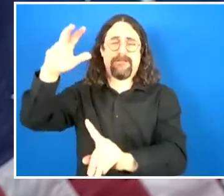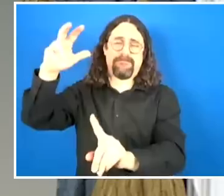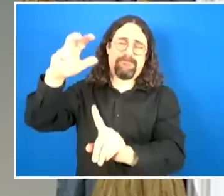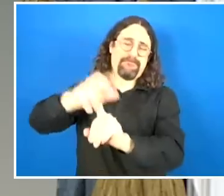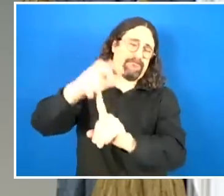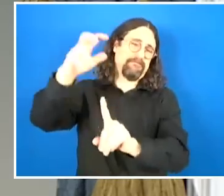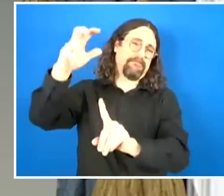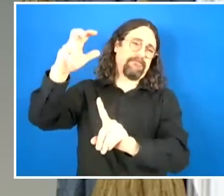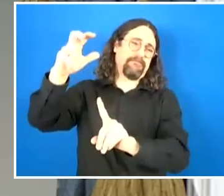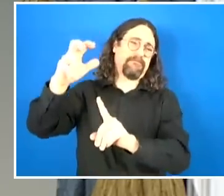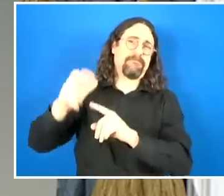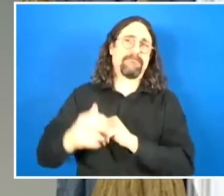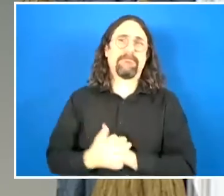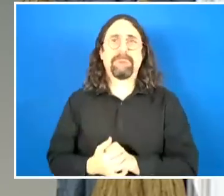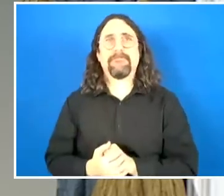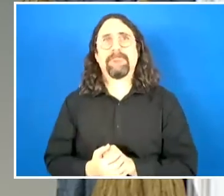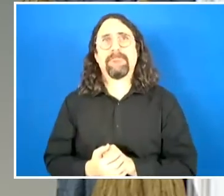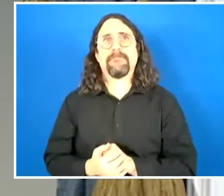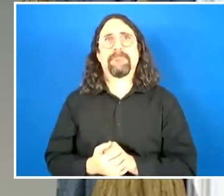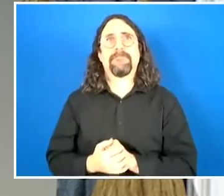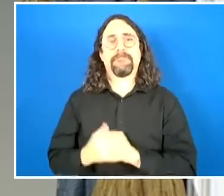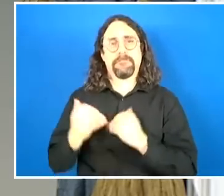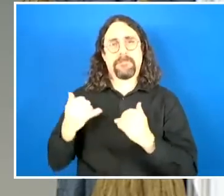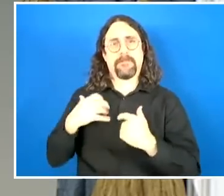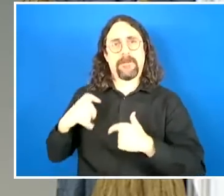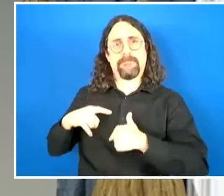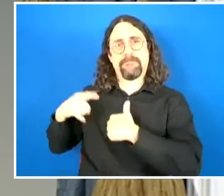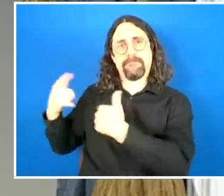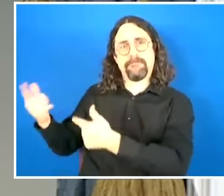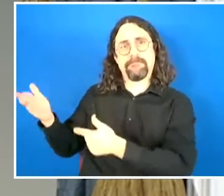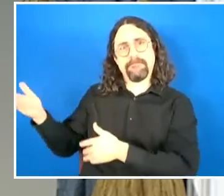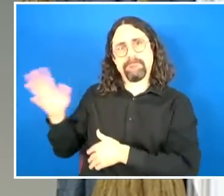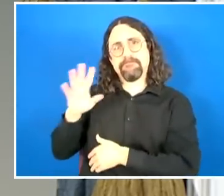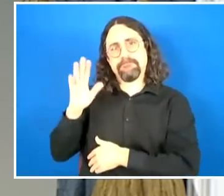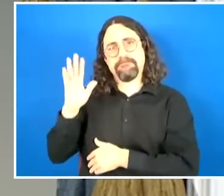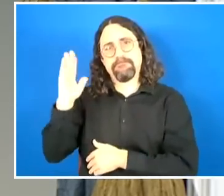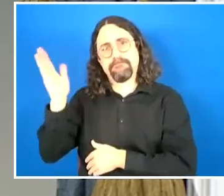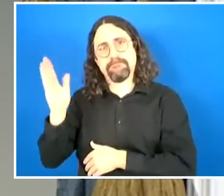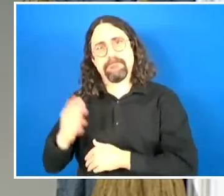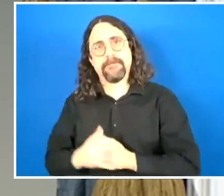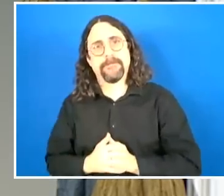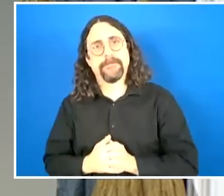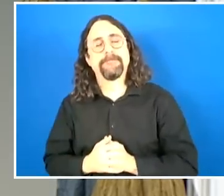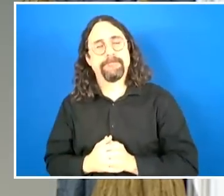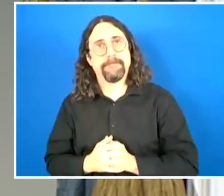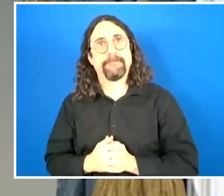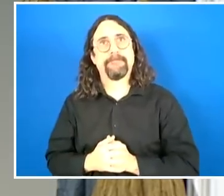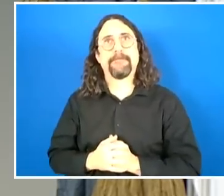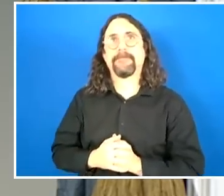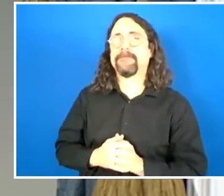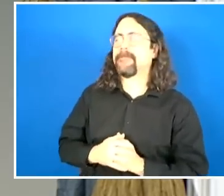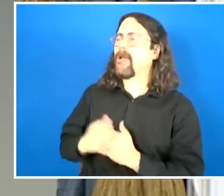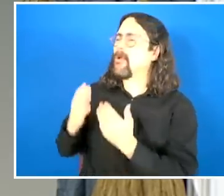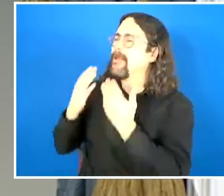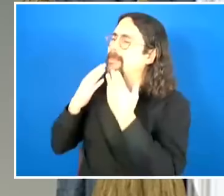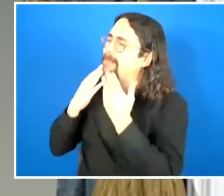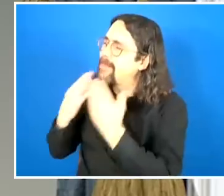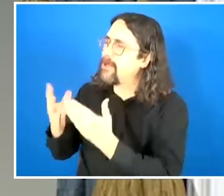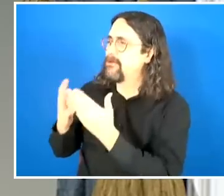OUTSTANDING, ABSOLUTELY OUTSTANDING NEXT COOL YEAR WITH YOUR LEADERSHIP. TAHNK YOU VERY